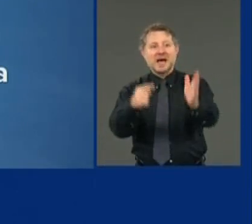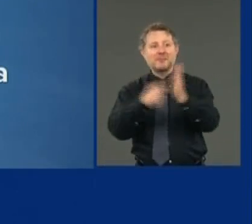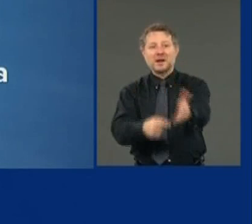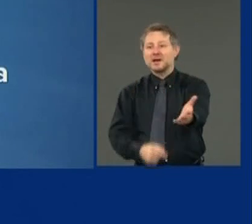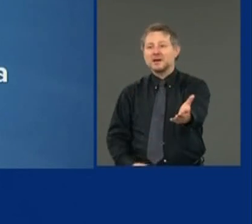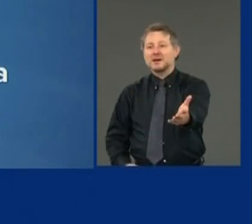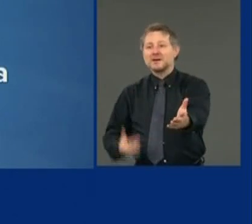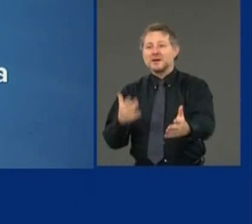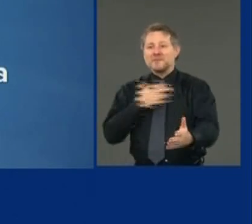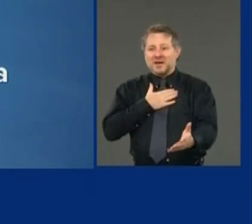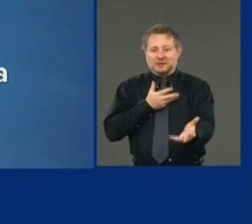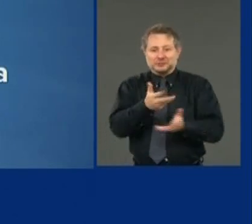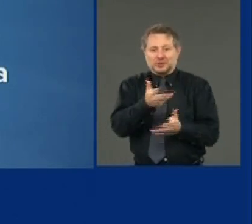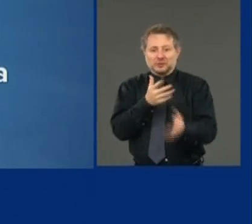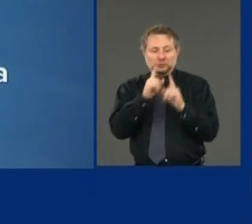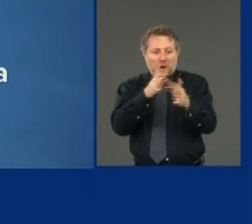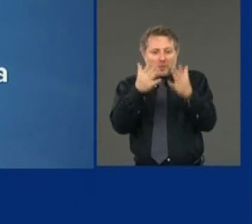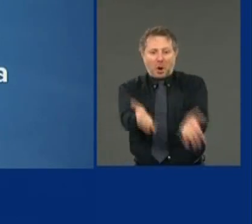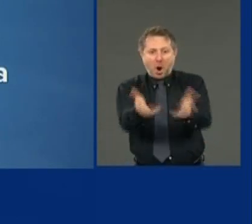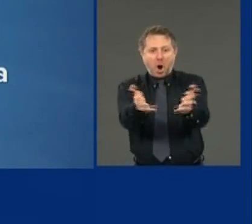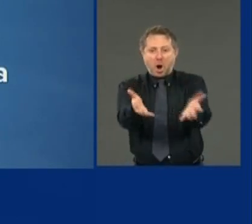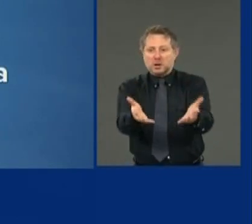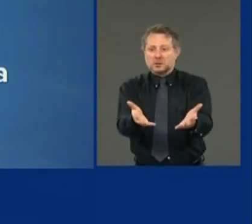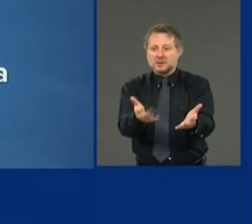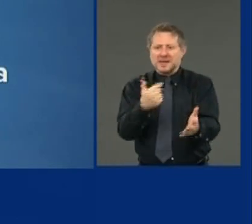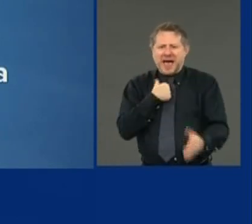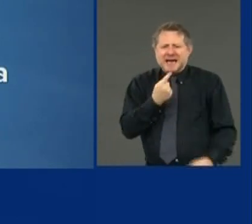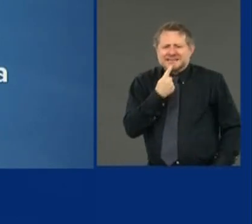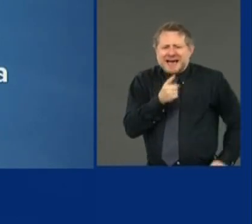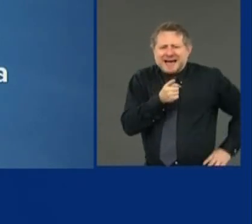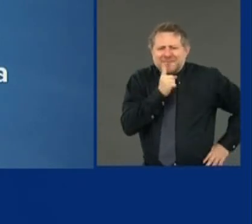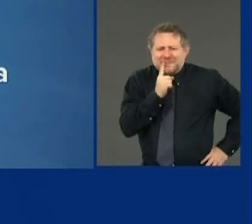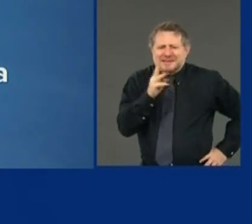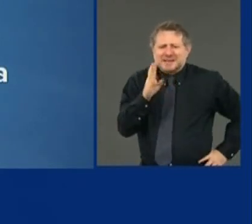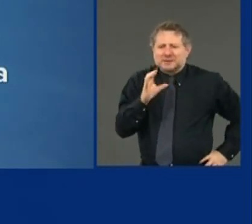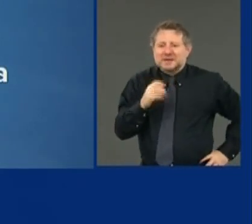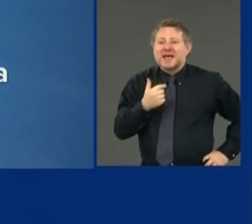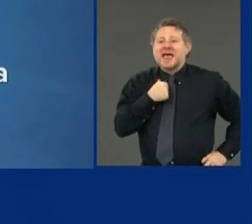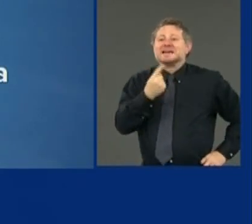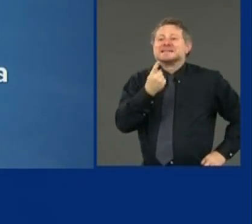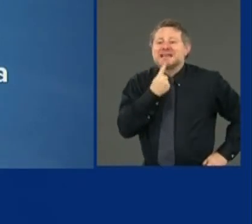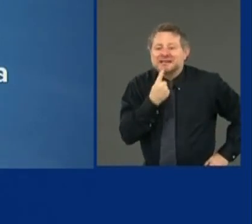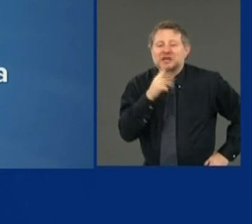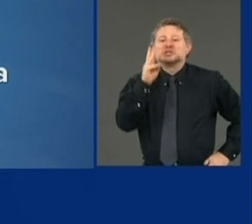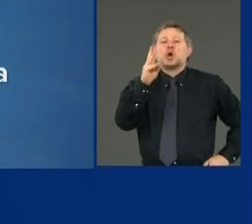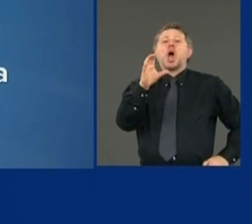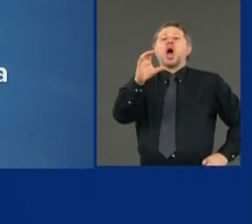I SAID THERE WAS 600 -- THIS IS THE THIS IS EMBLEMATIC WITH MY INTERACTION WITH THE PRESS.